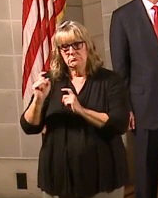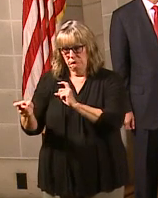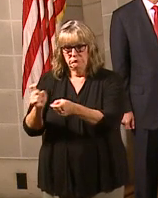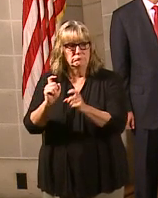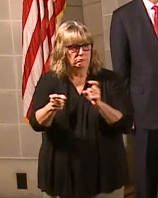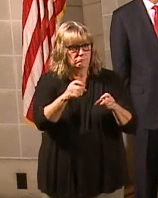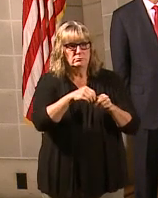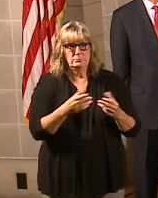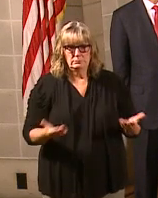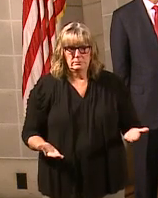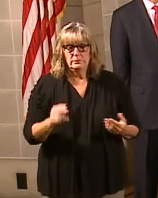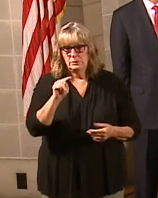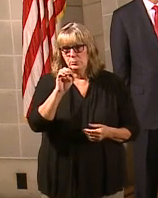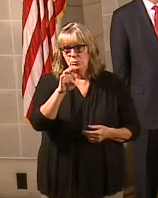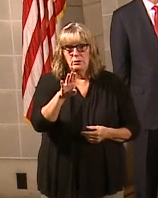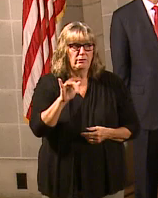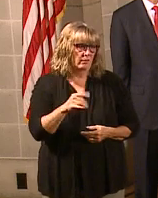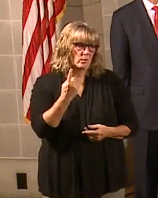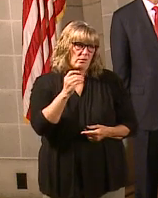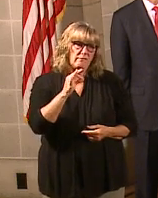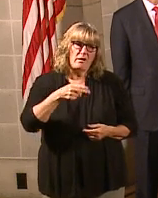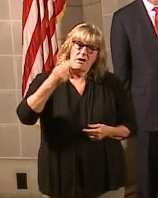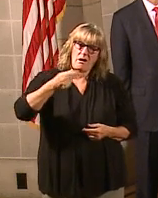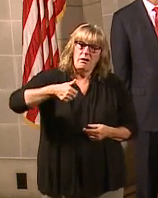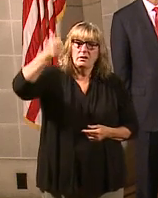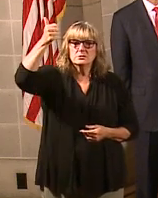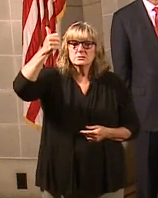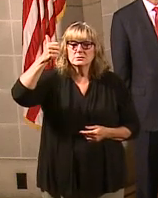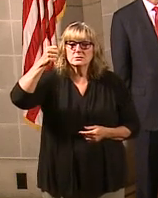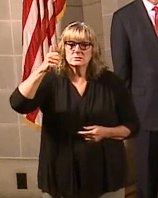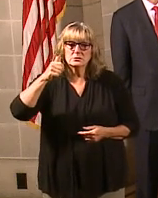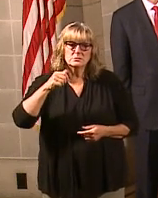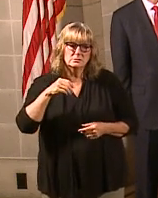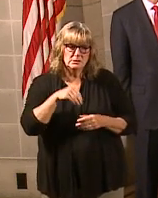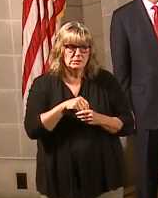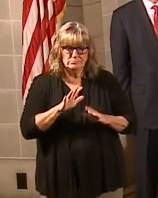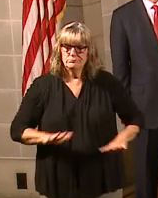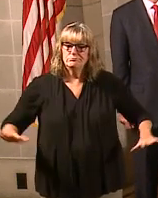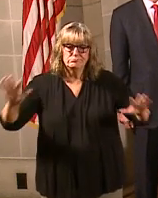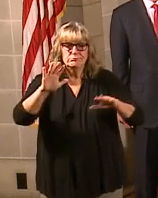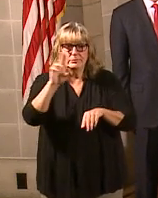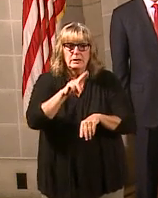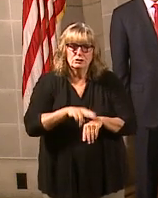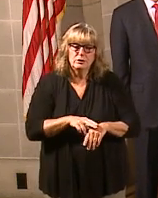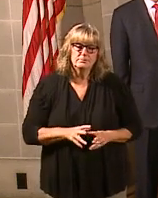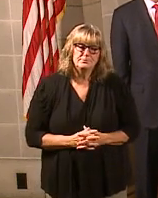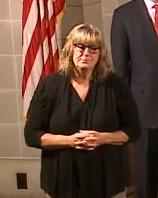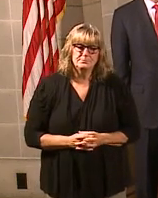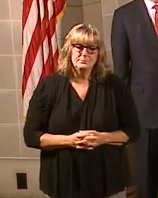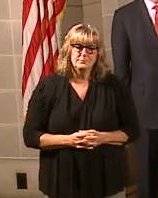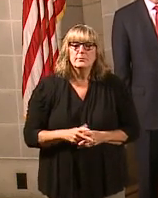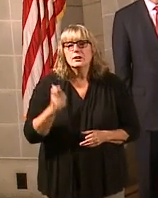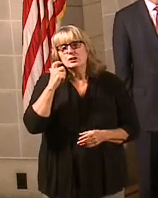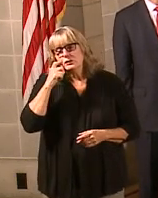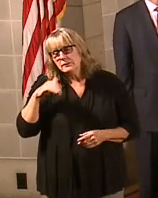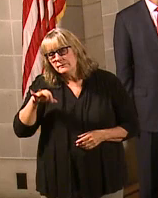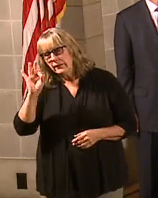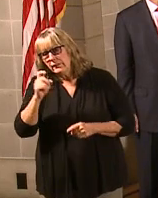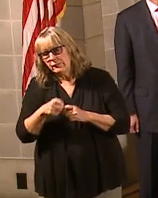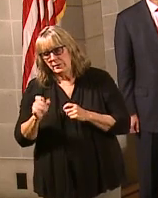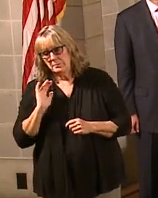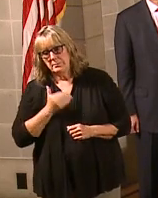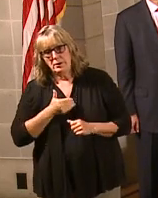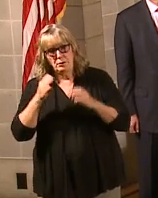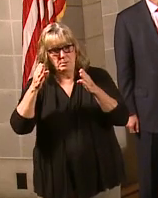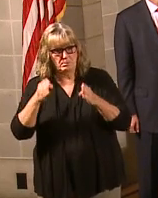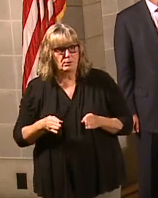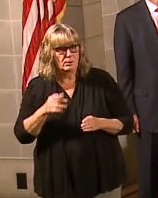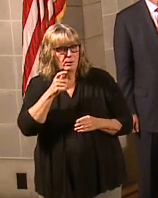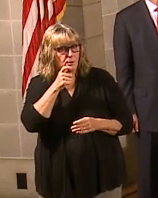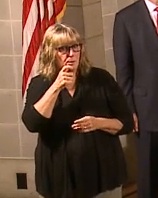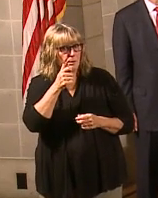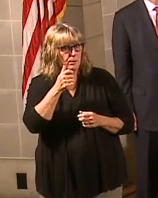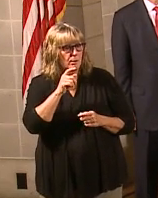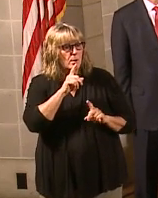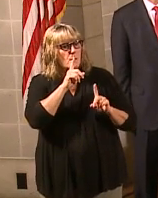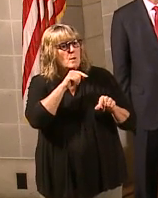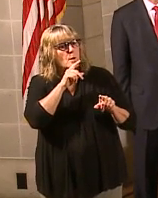LAST WEEK ALONE 241 INFUSIONS